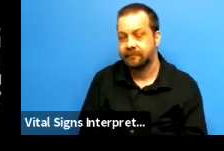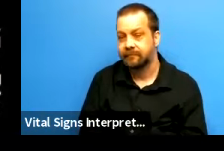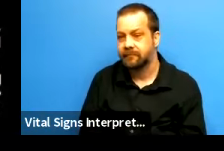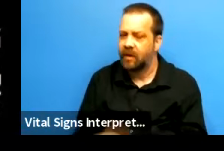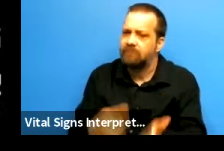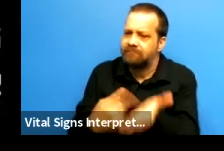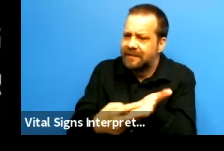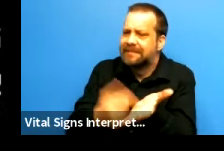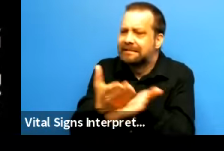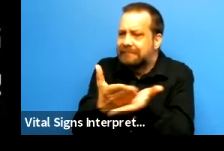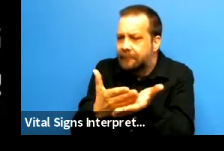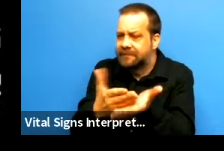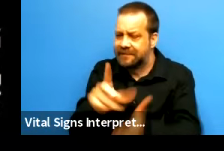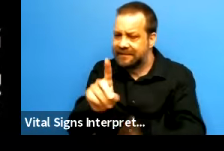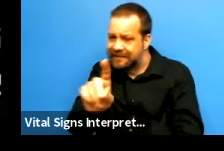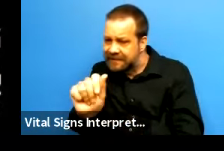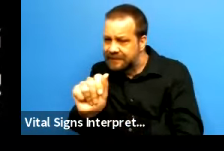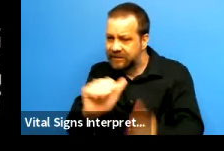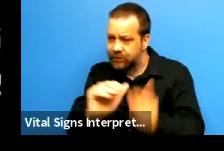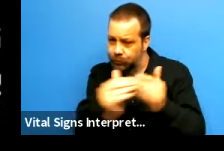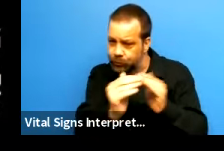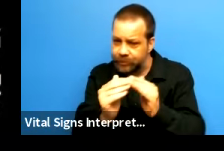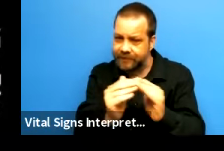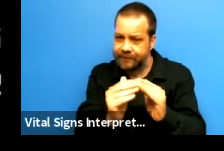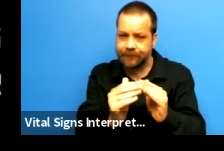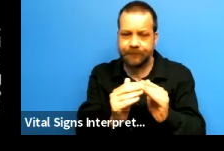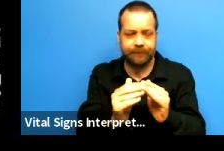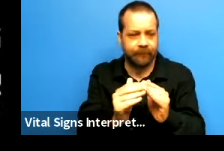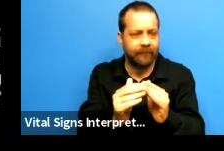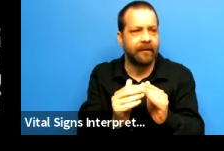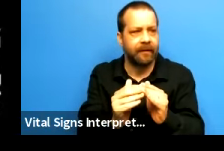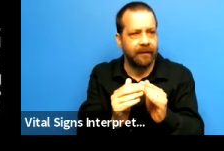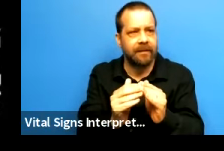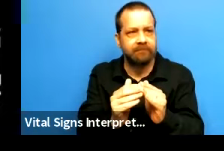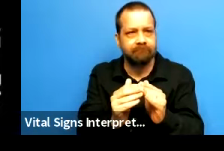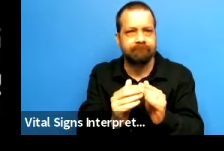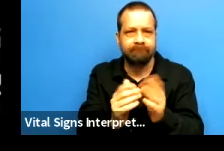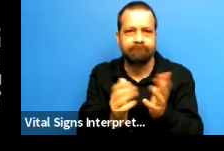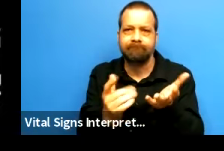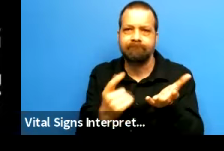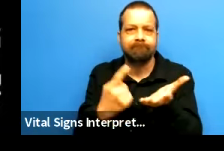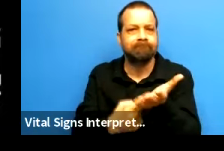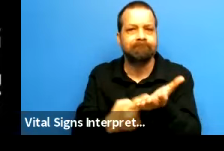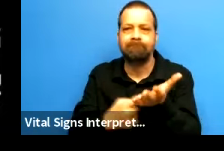the disability community has been making, talking about various things going on,